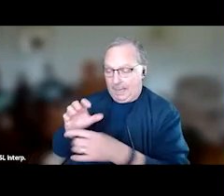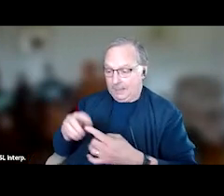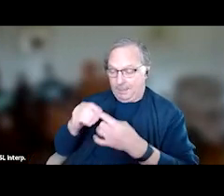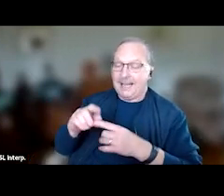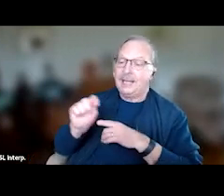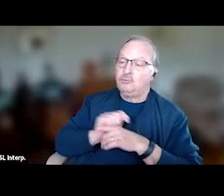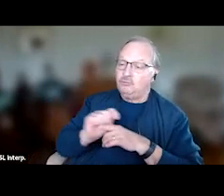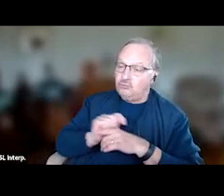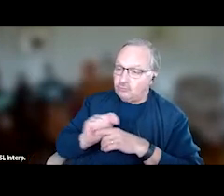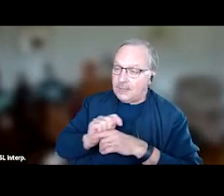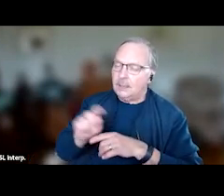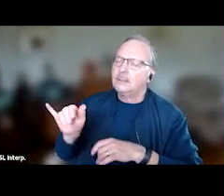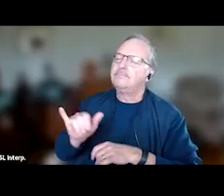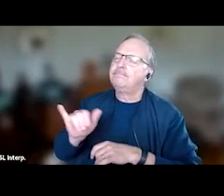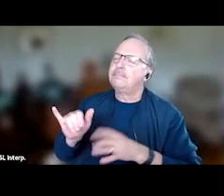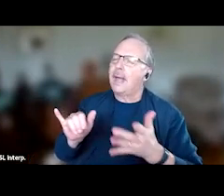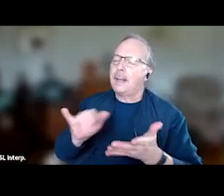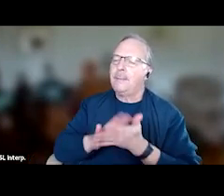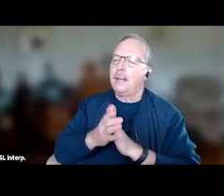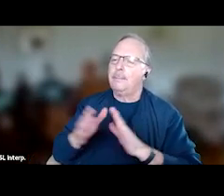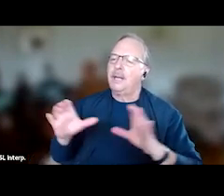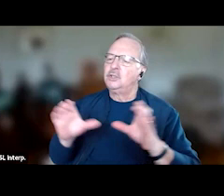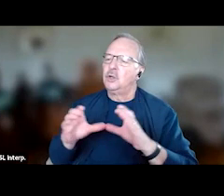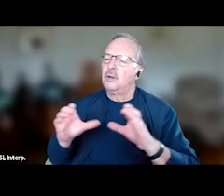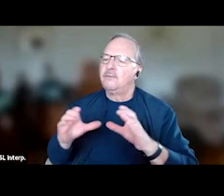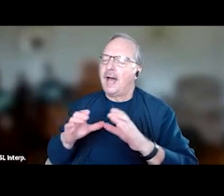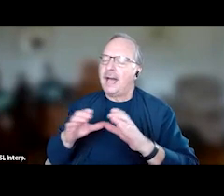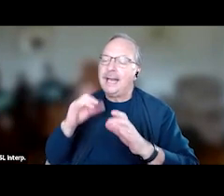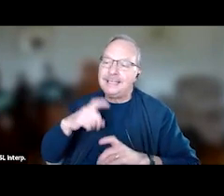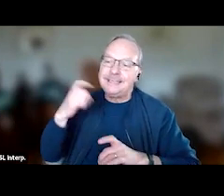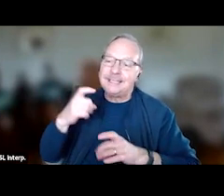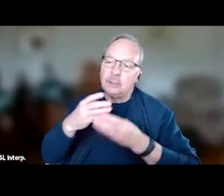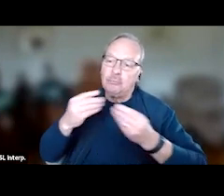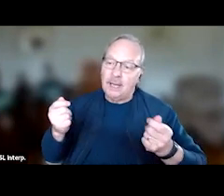such as becoming a Certified Addiction Recovery Coach, as well as go back to school